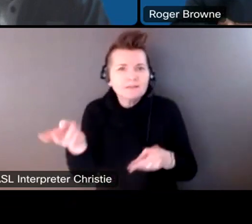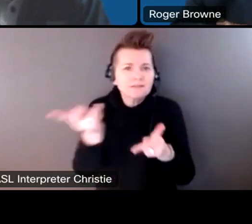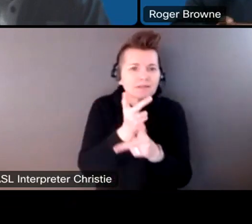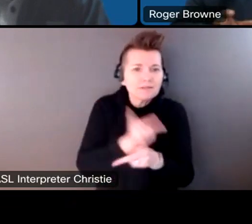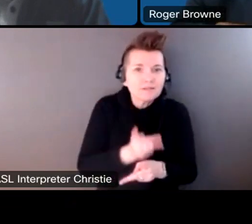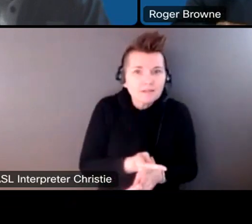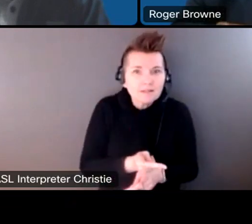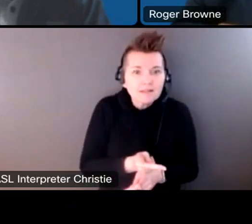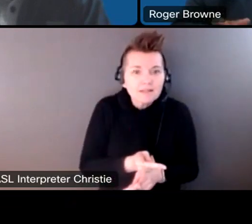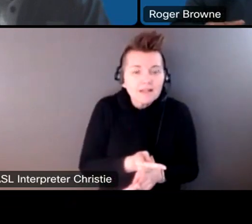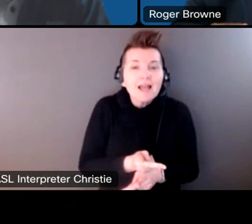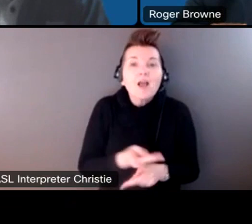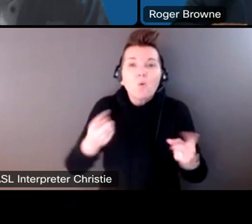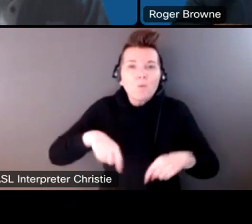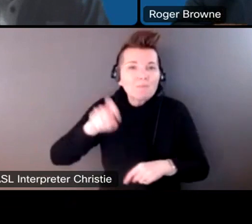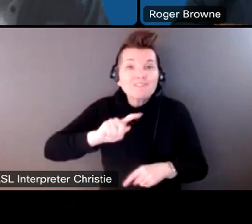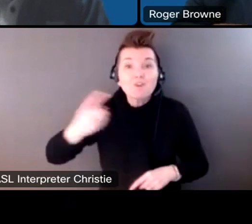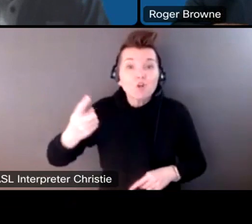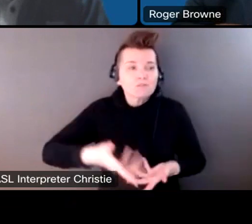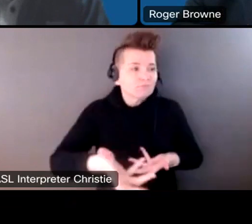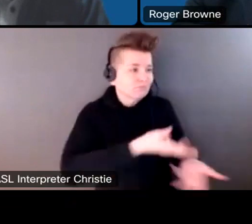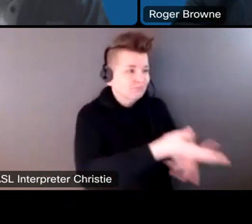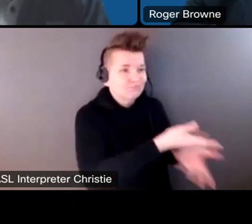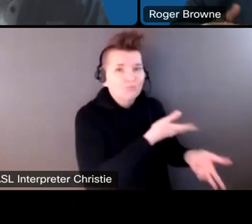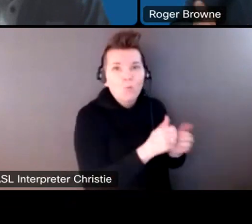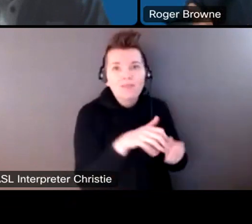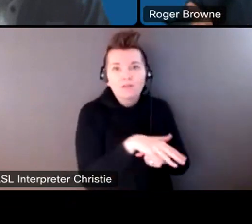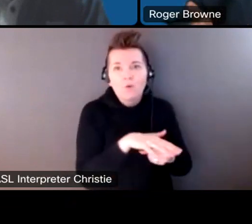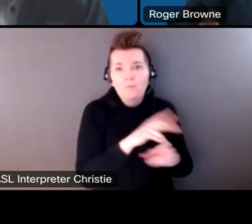upon our engagement with the local residents in that regard and certainly with the advocacy